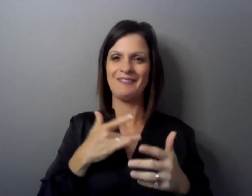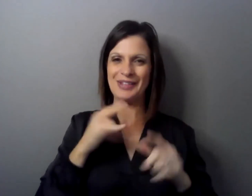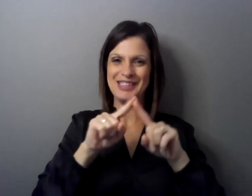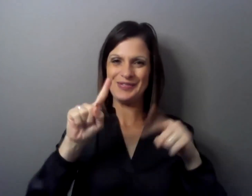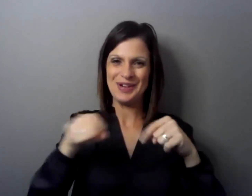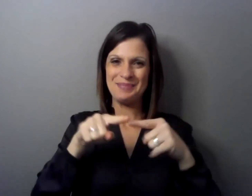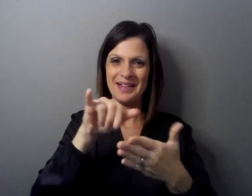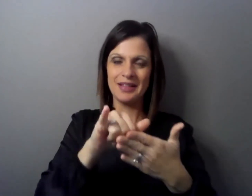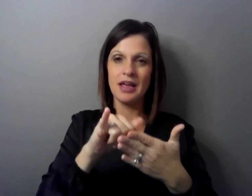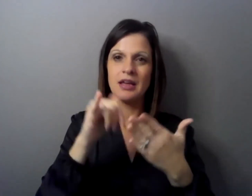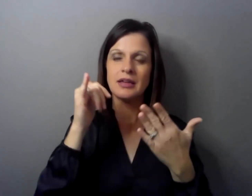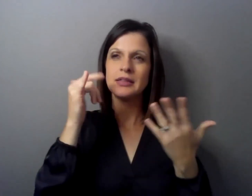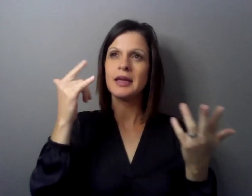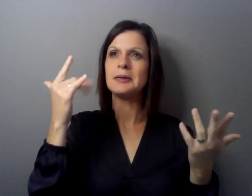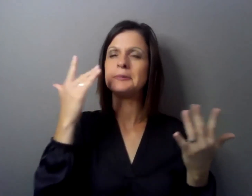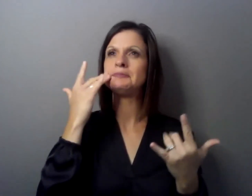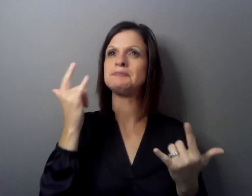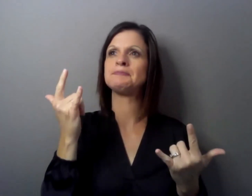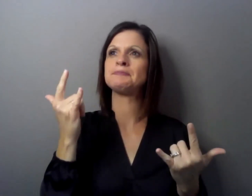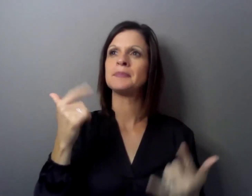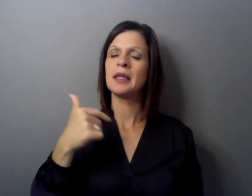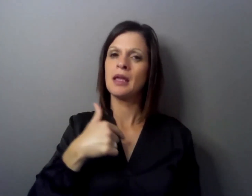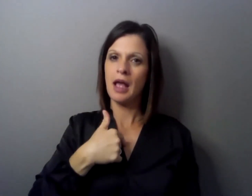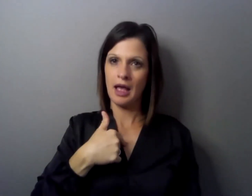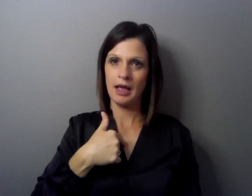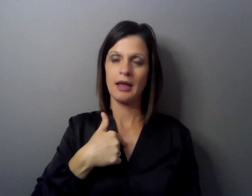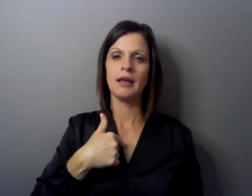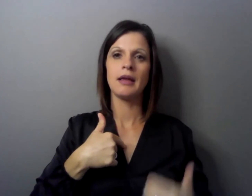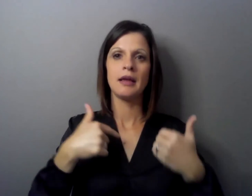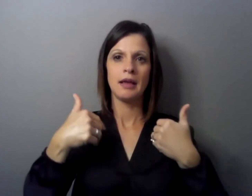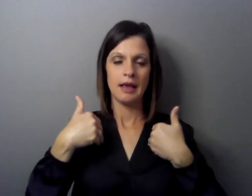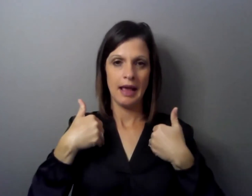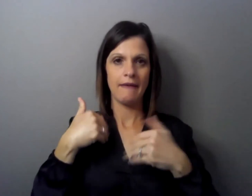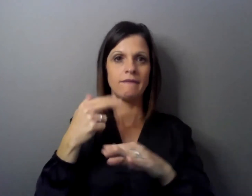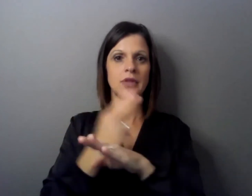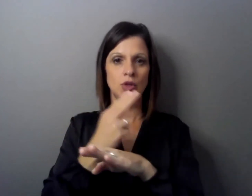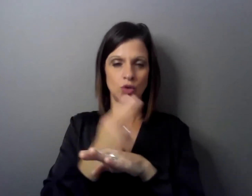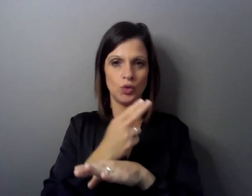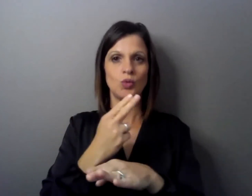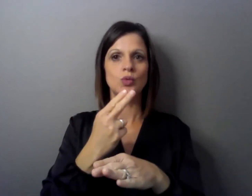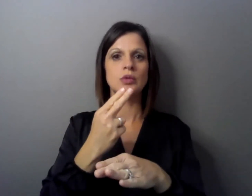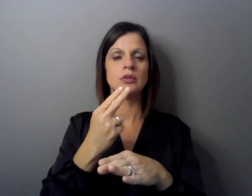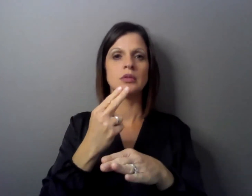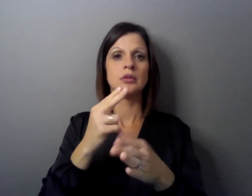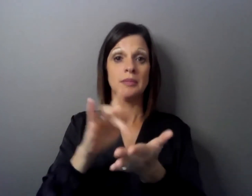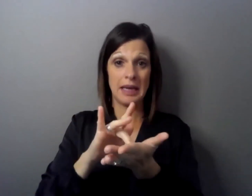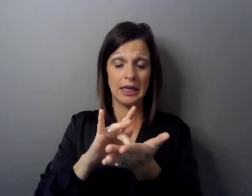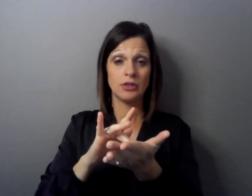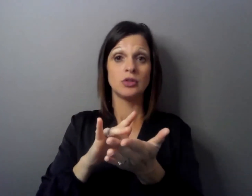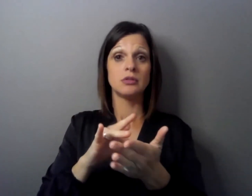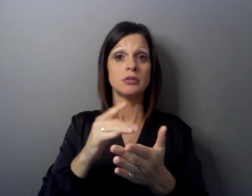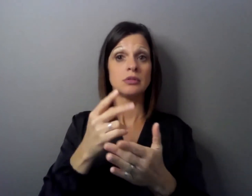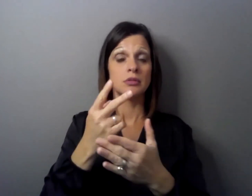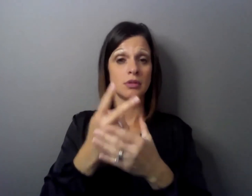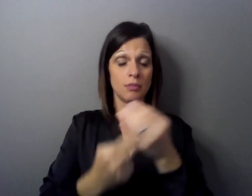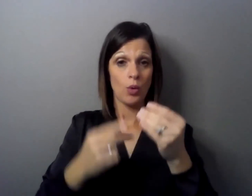just for the simple fact that I have used both for good and bad.